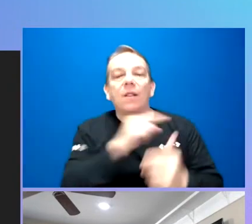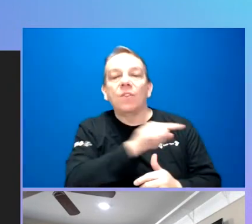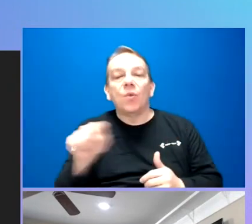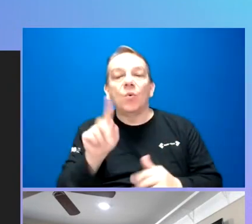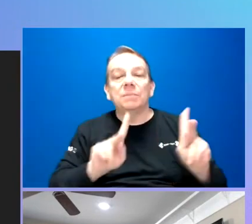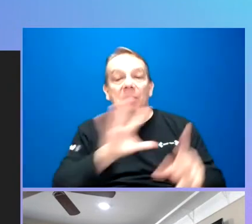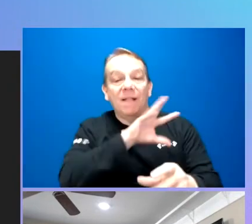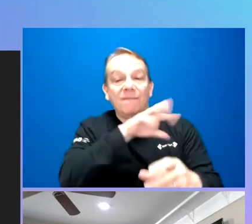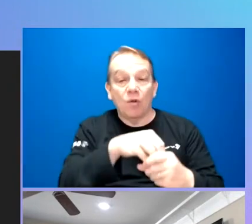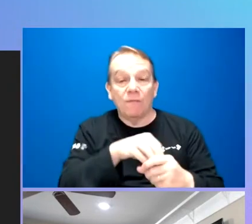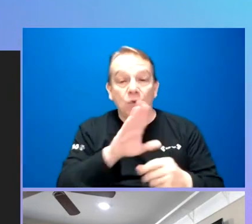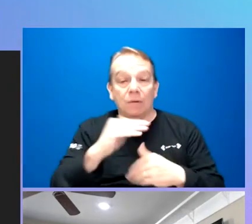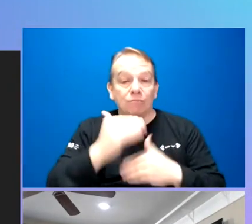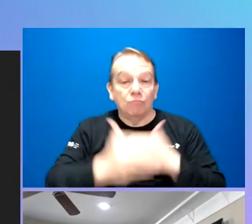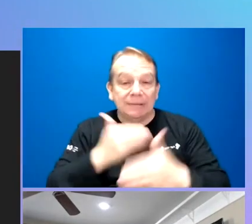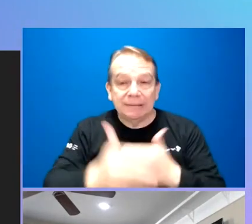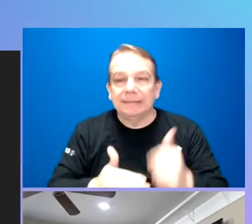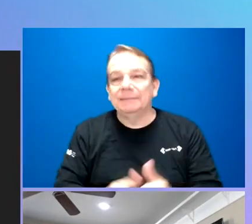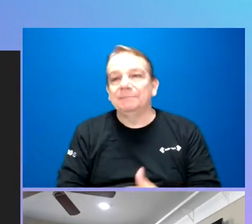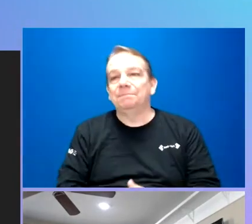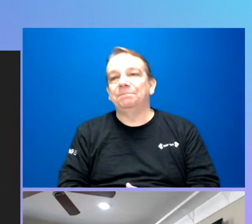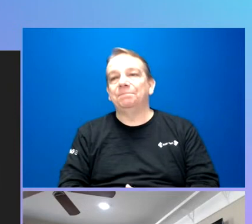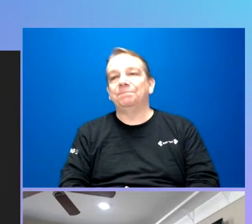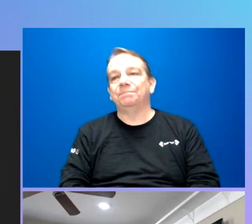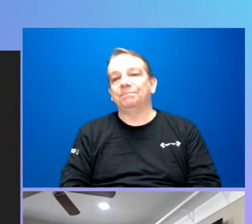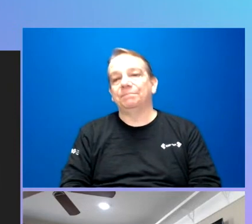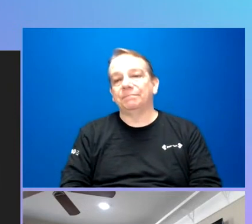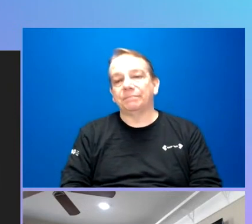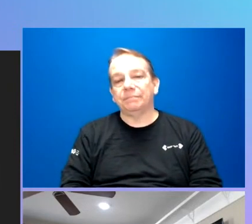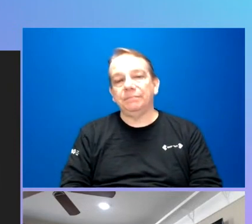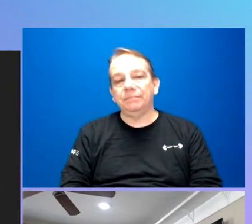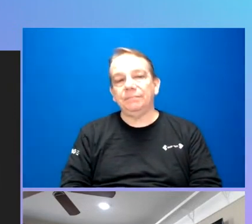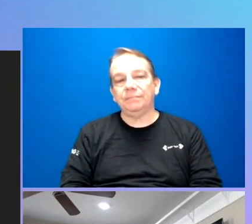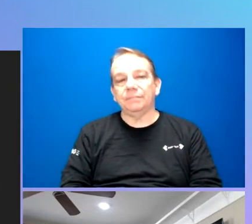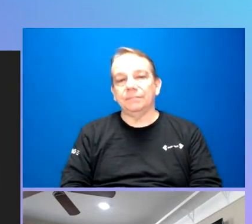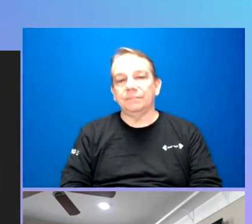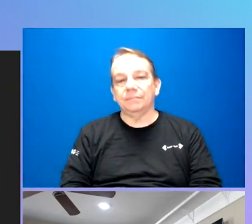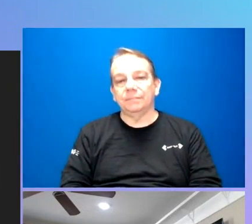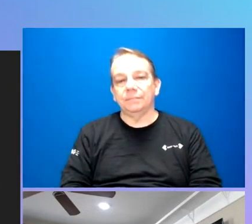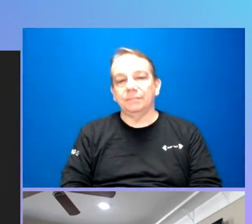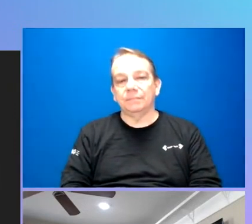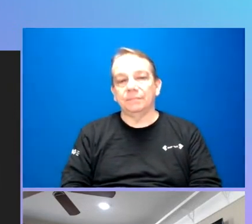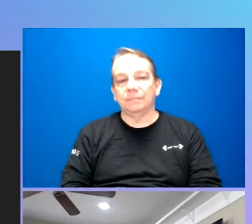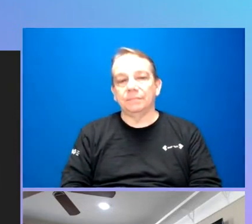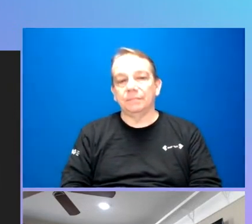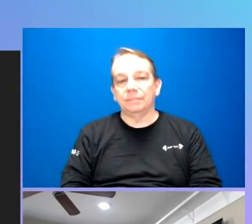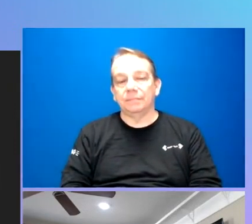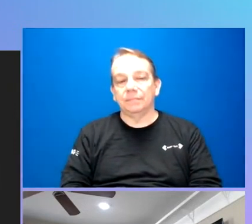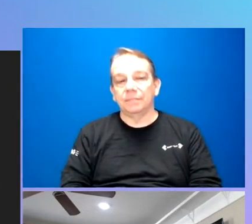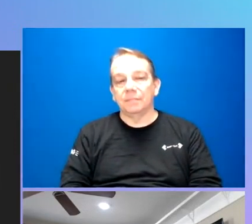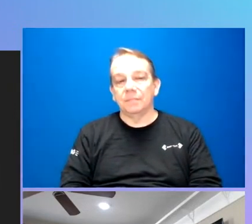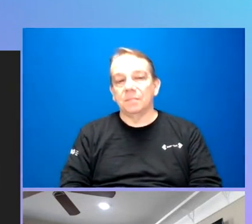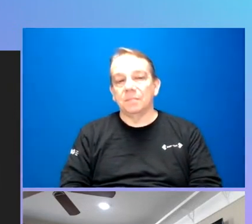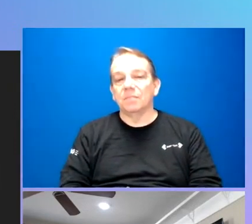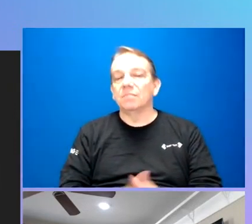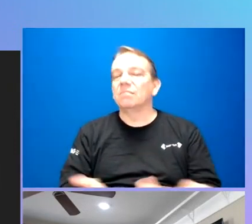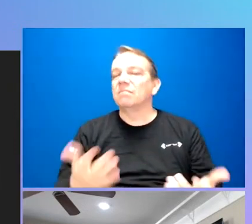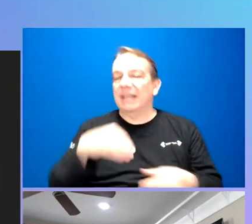organization on. So internal networking, I mean, this this